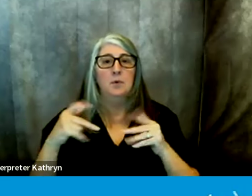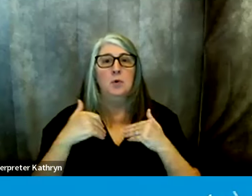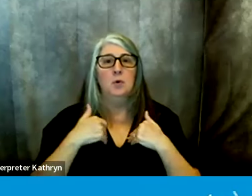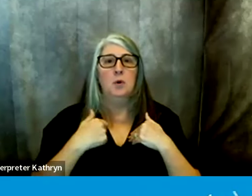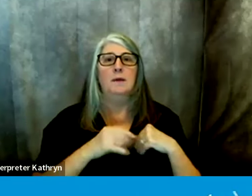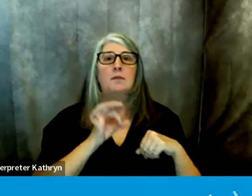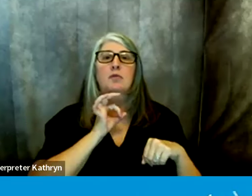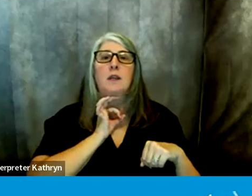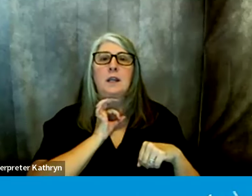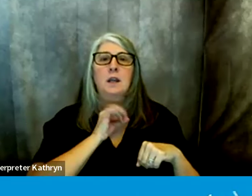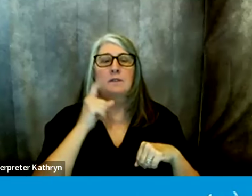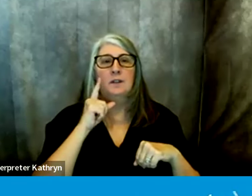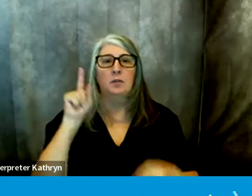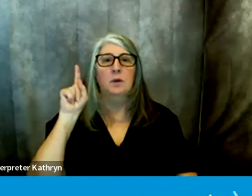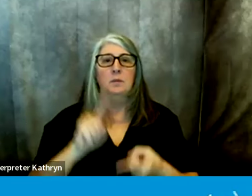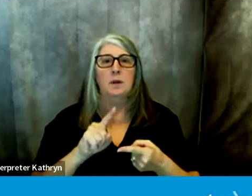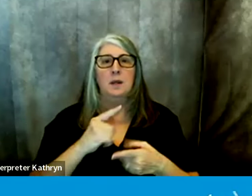to mitigate aspiration pneumonia?